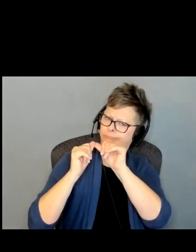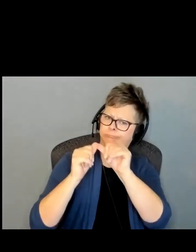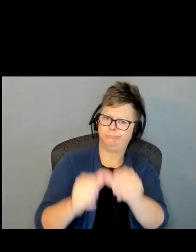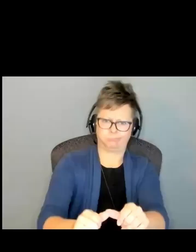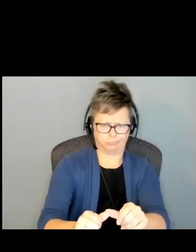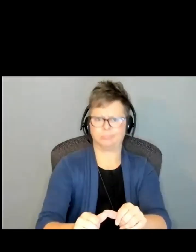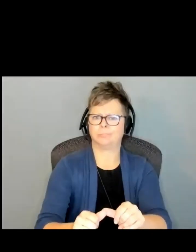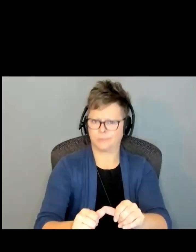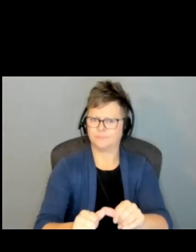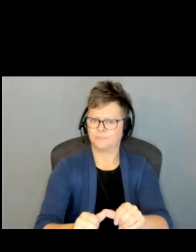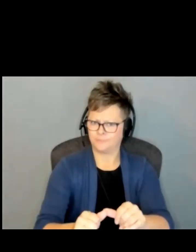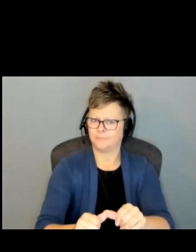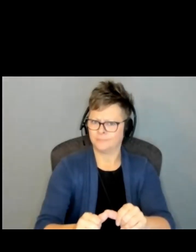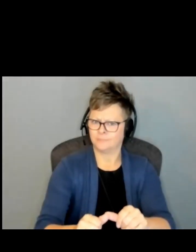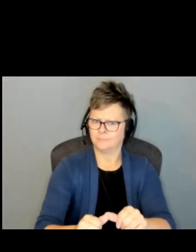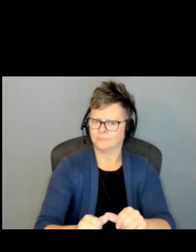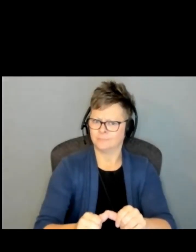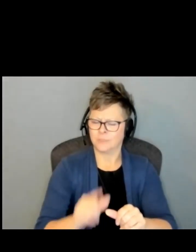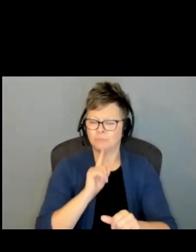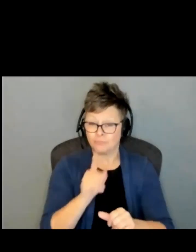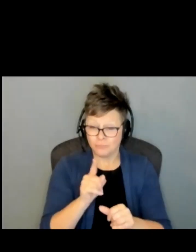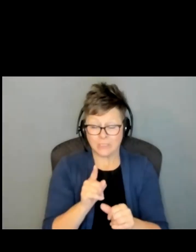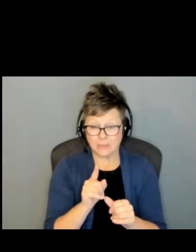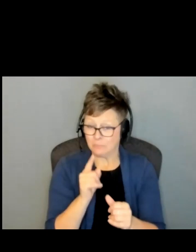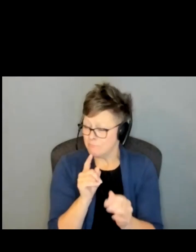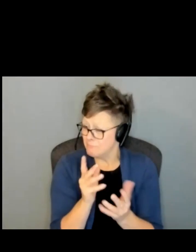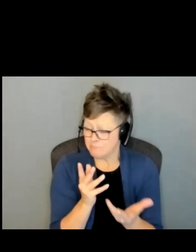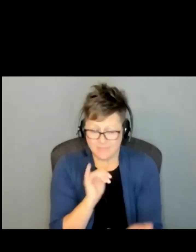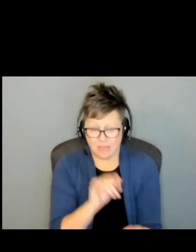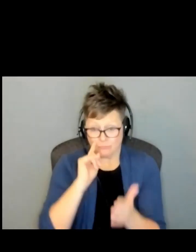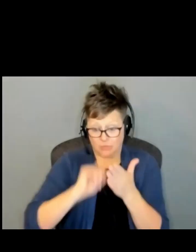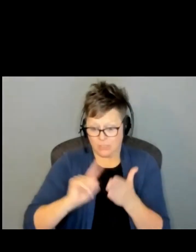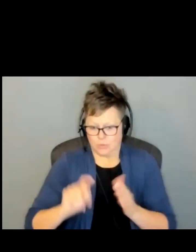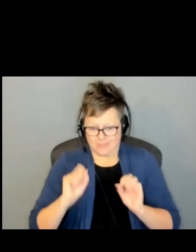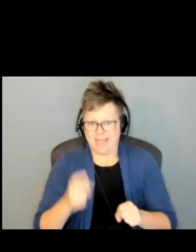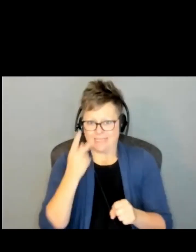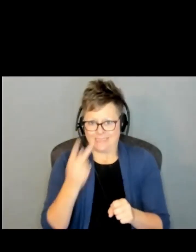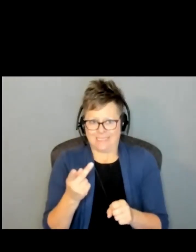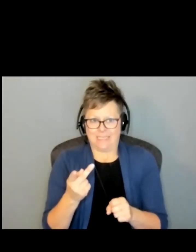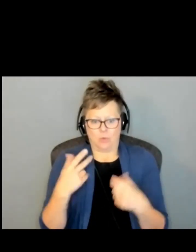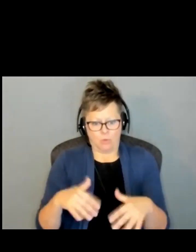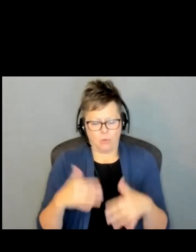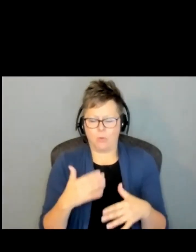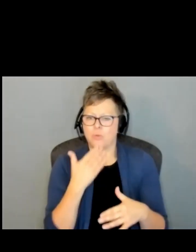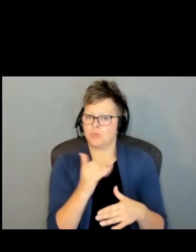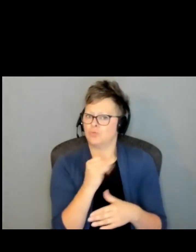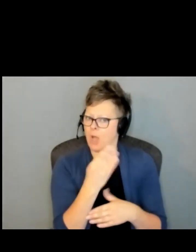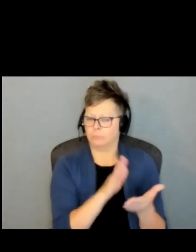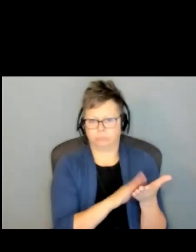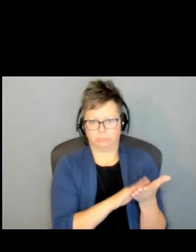out of, they must be key elements of the research, or the researcher who is doing the work. That’s number one.